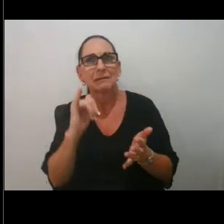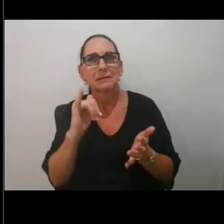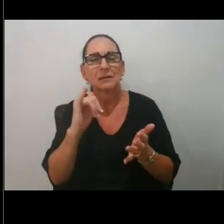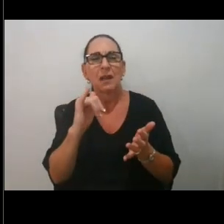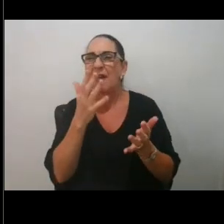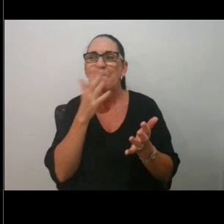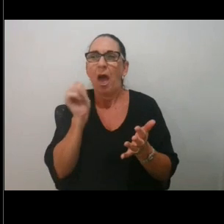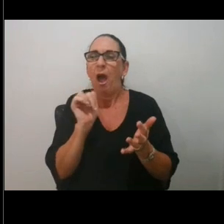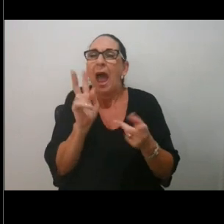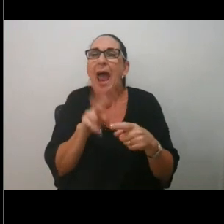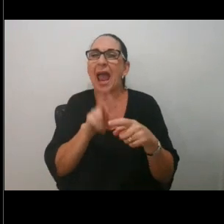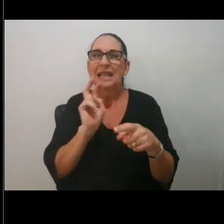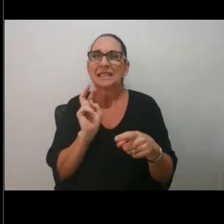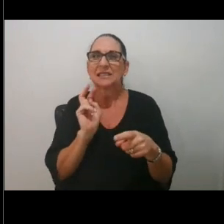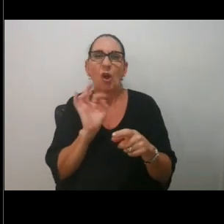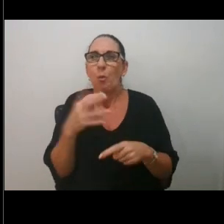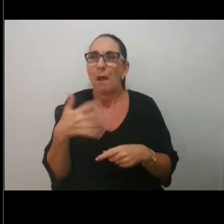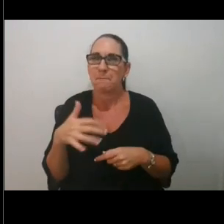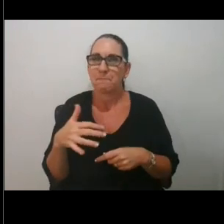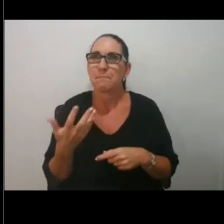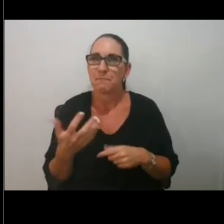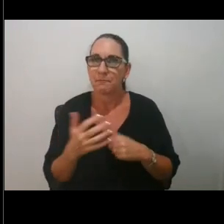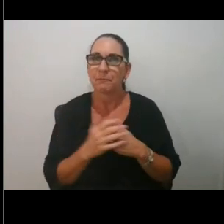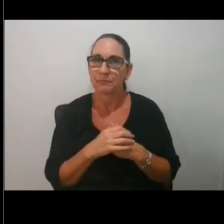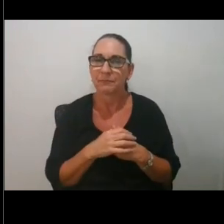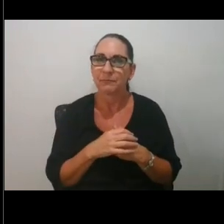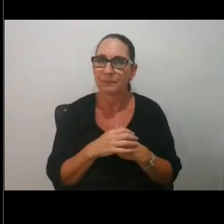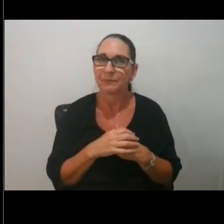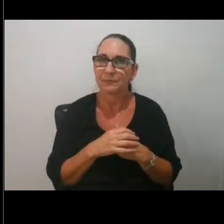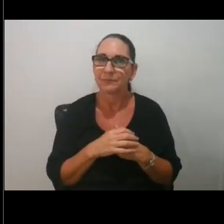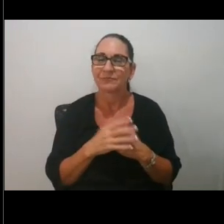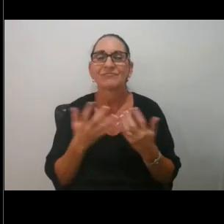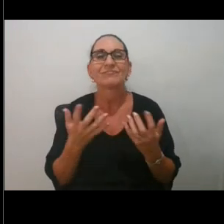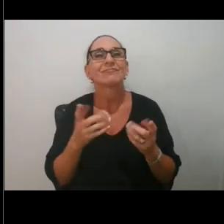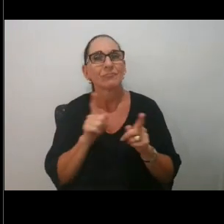no detriment to them for doing that and again participants can choose to leave the program